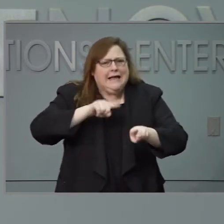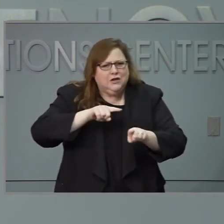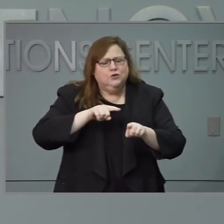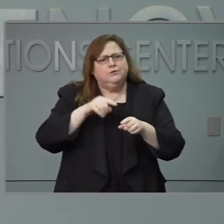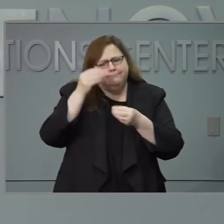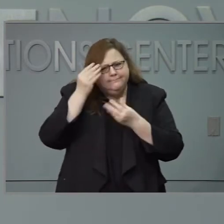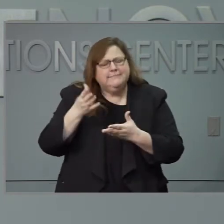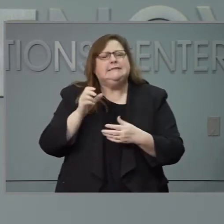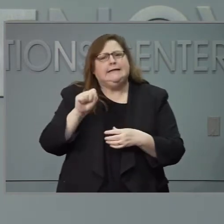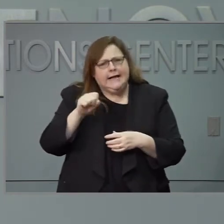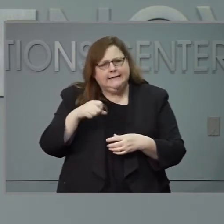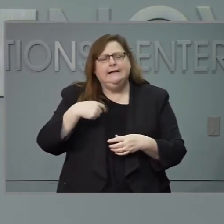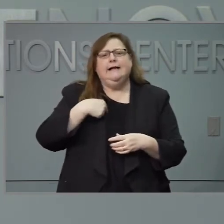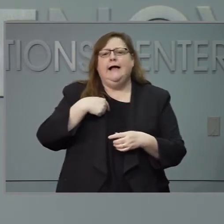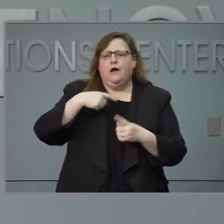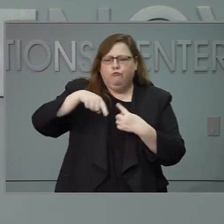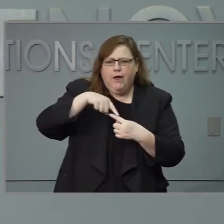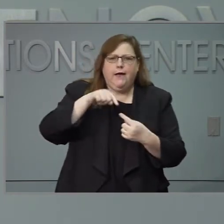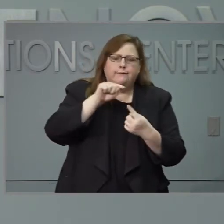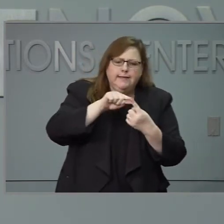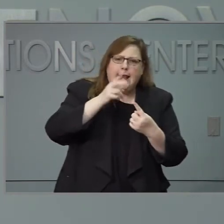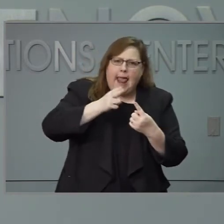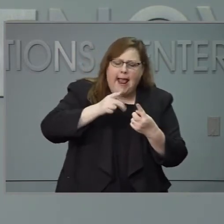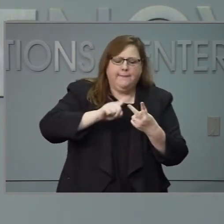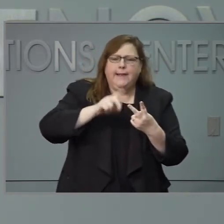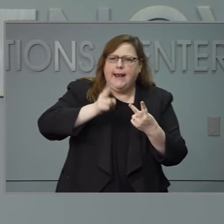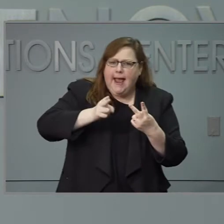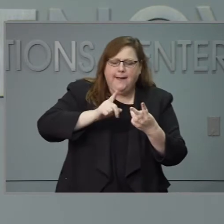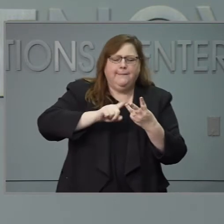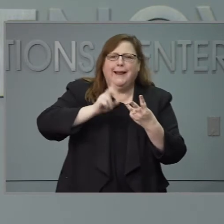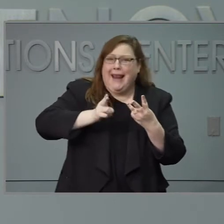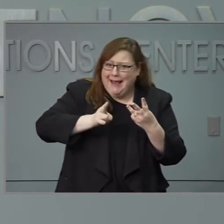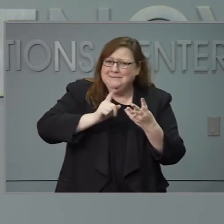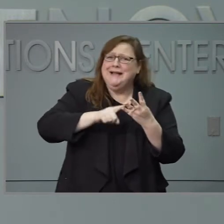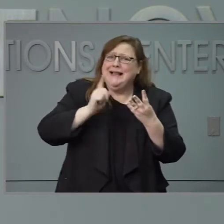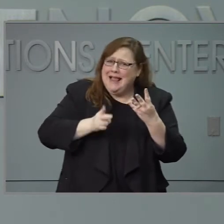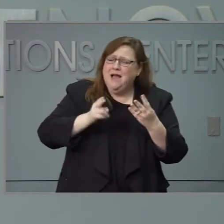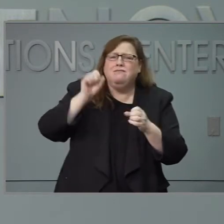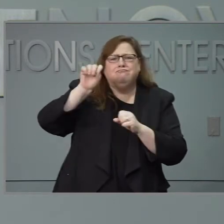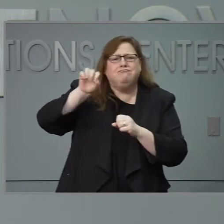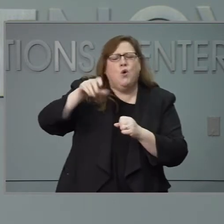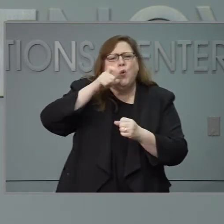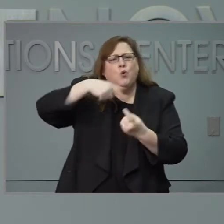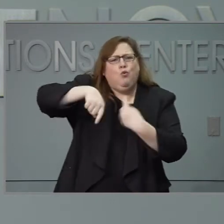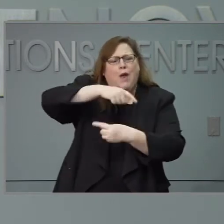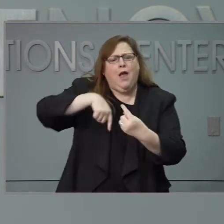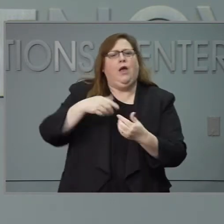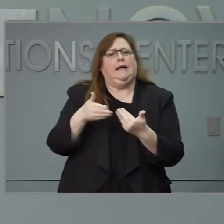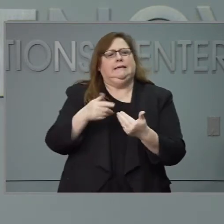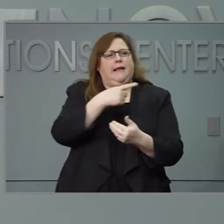SEGURIDAD DE EMPLEO. TENEMOS QUE DAR ESE SERVICIO, ESE SERVICIO TIENE QUE ESTAR DISPONIBLE PARA LA GENTE DE